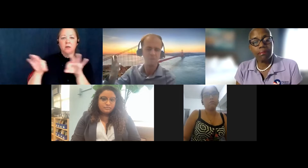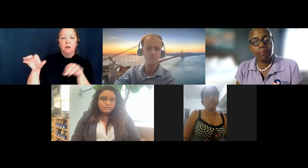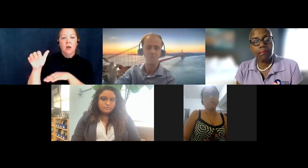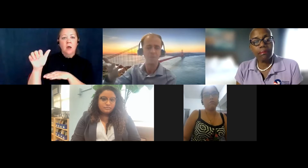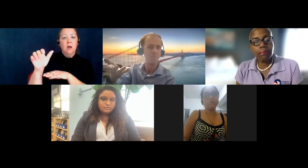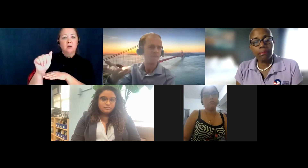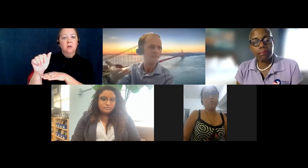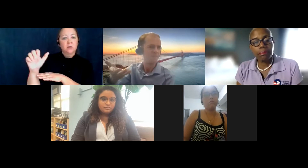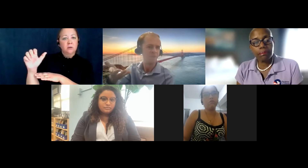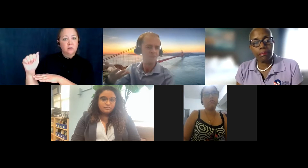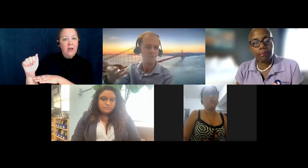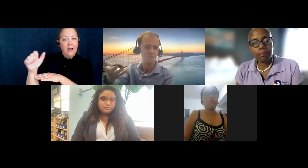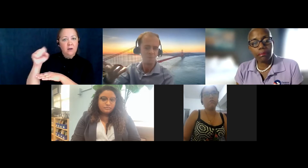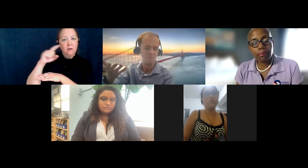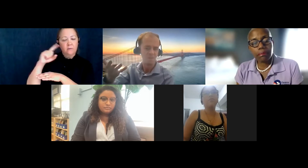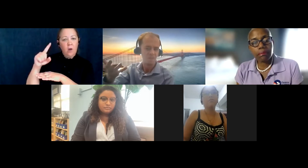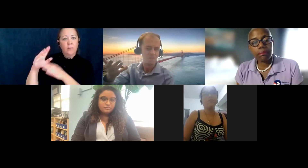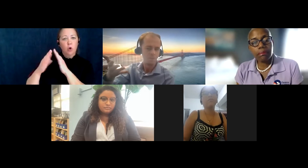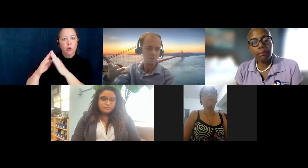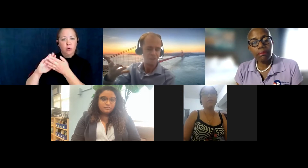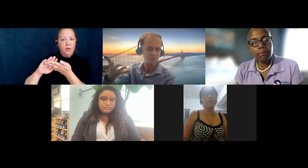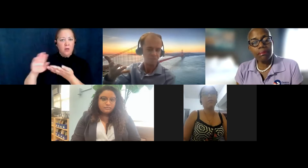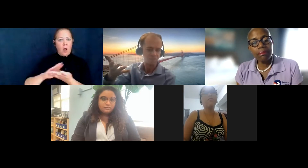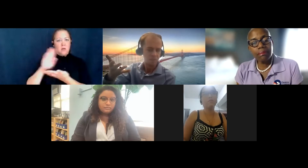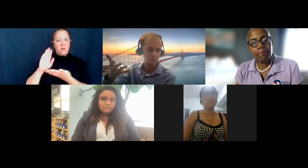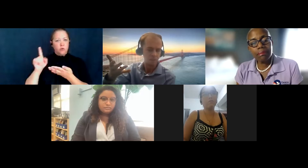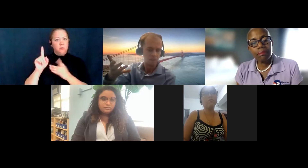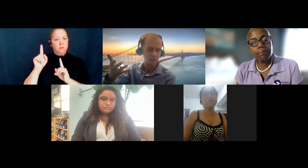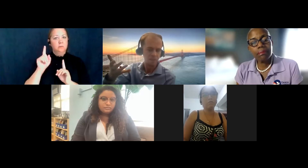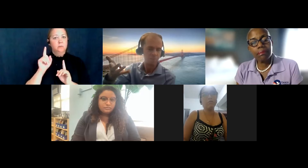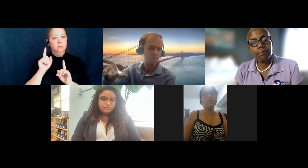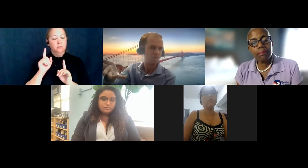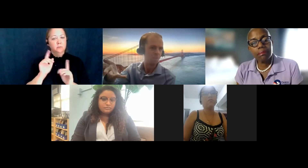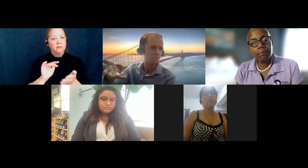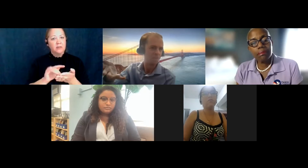the program. An interesting thing to me about that is that you were earning academic credentials,